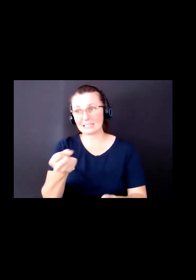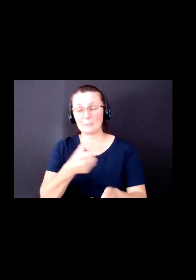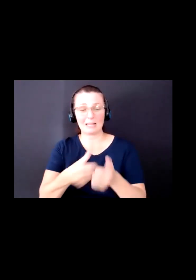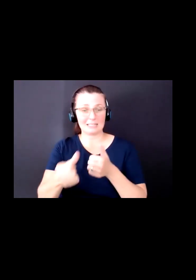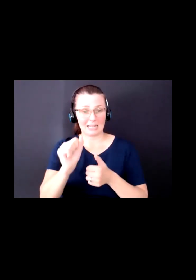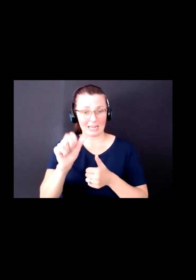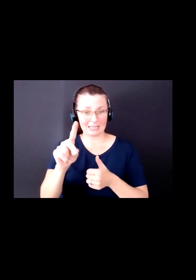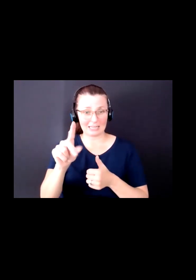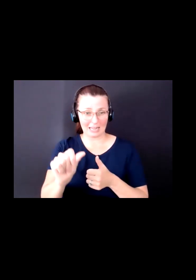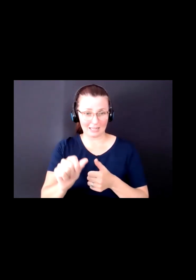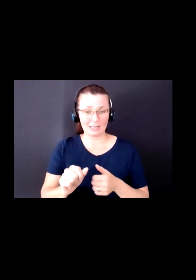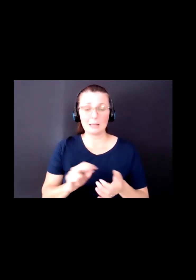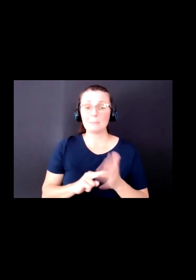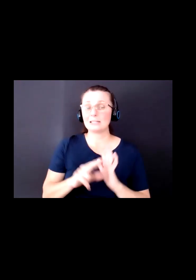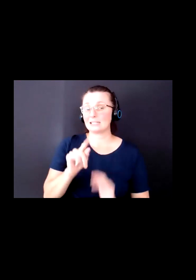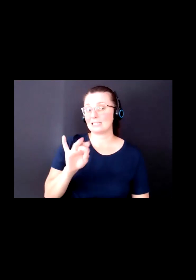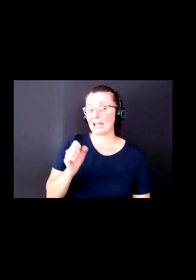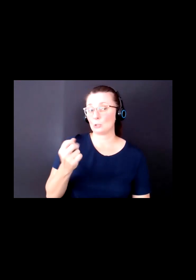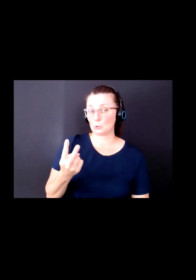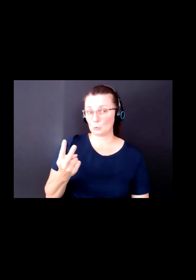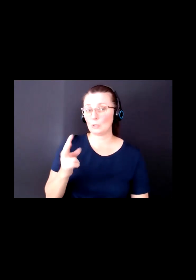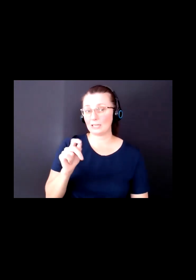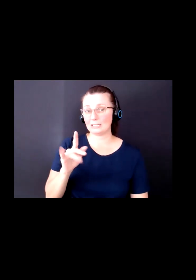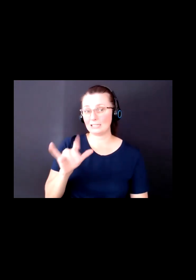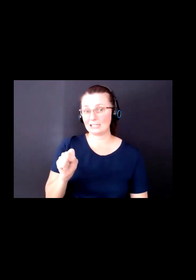entities should already have self-evaluations, and in general